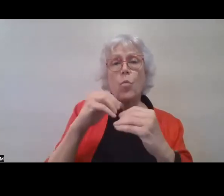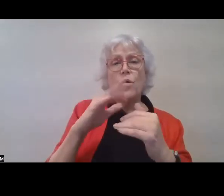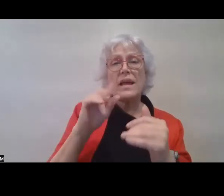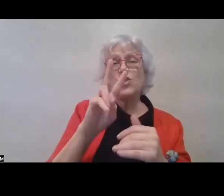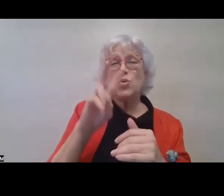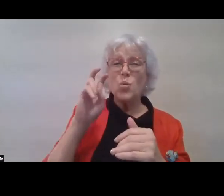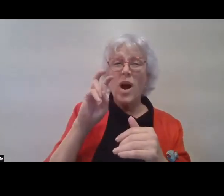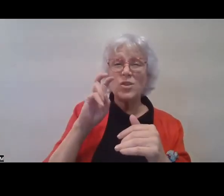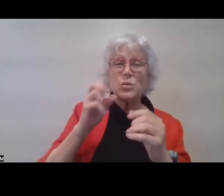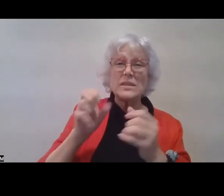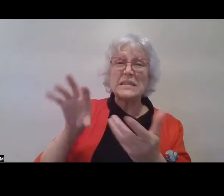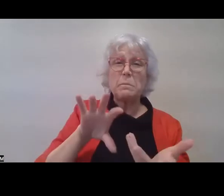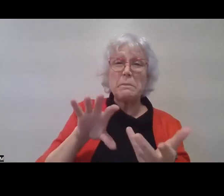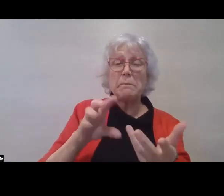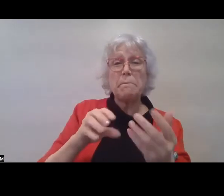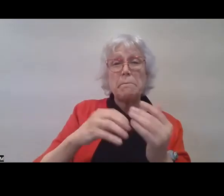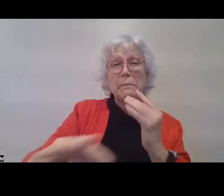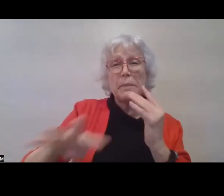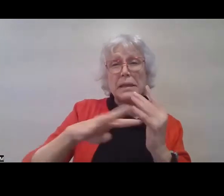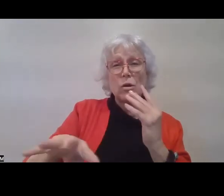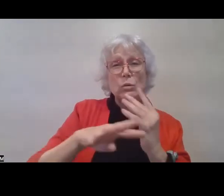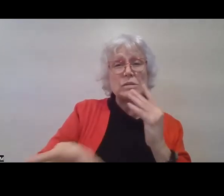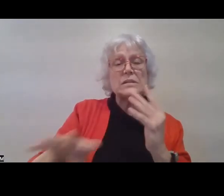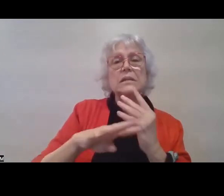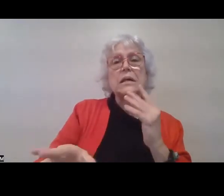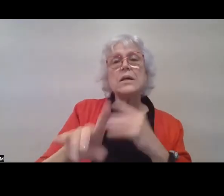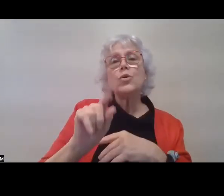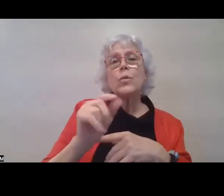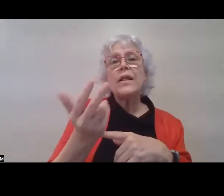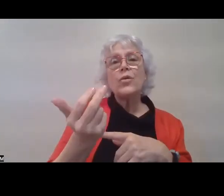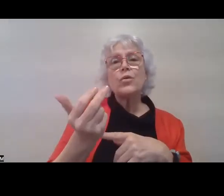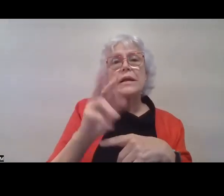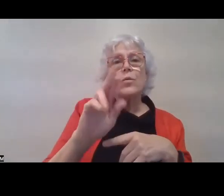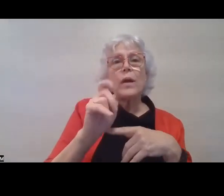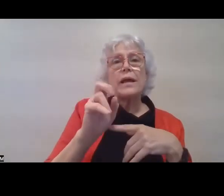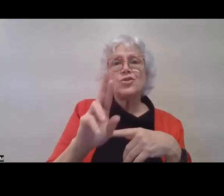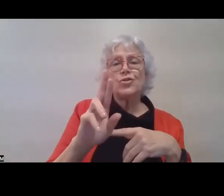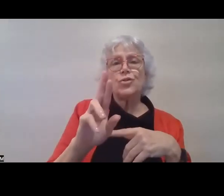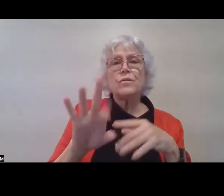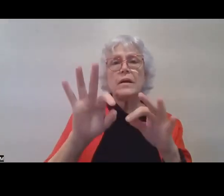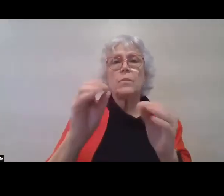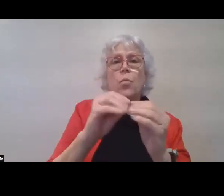leaks, and breaches. In 2013, a Ranger tank leaked over 1 million liters of radioactive